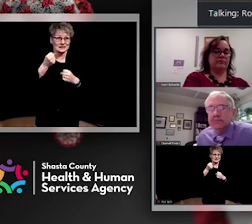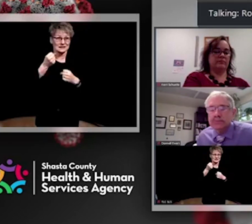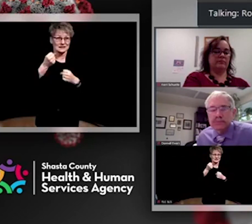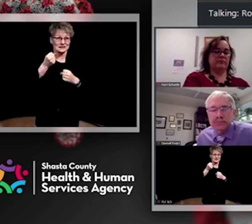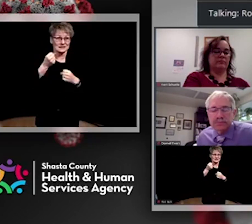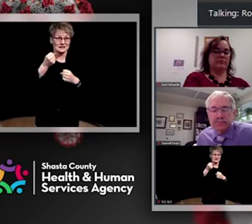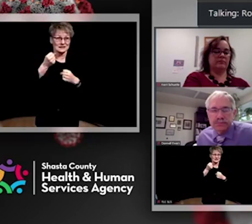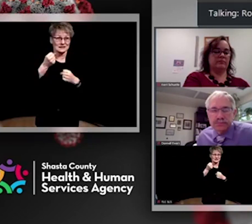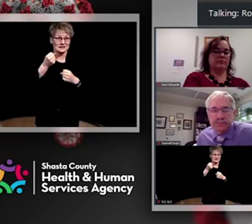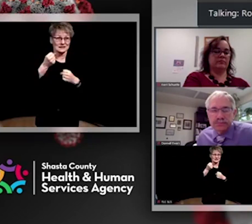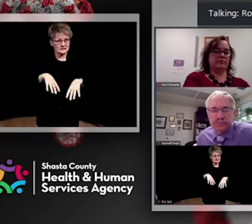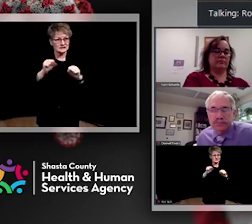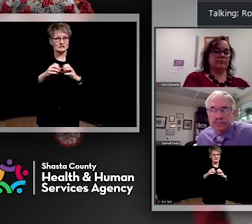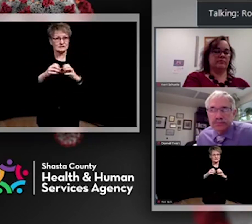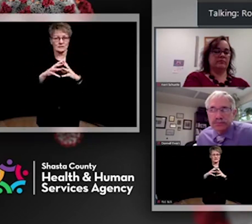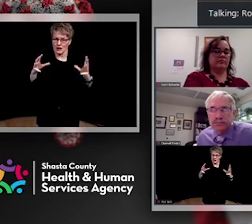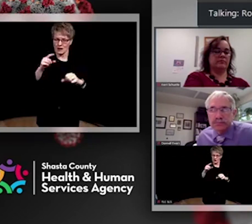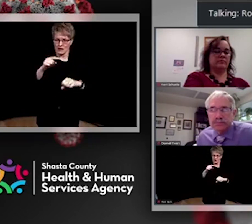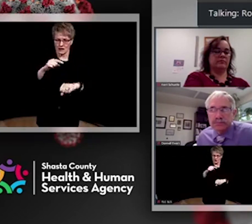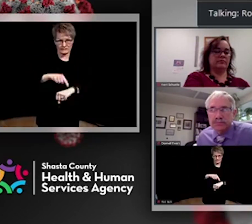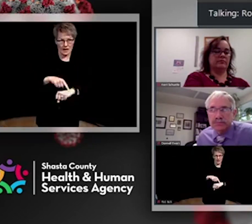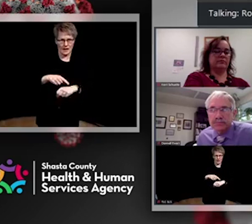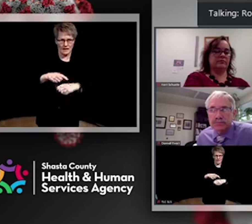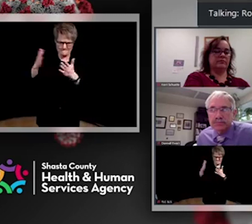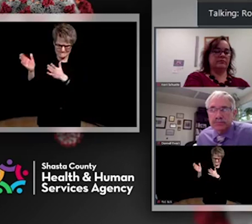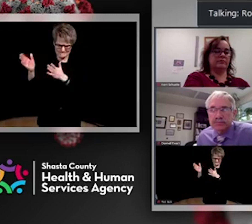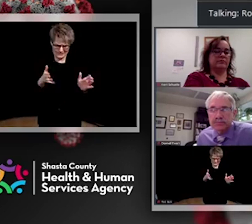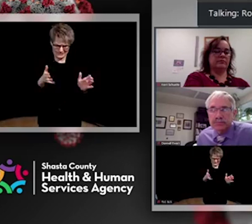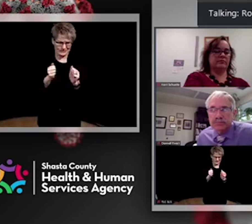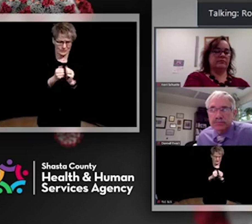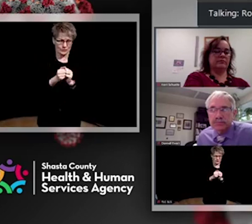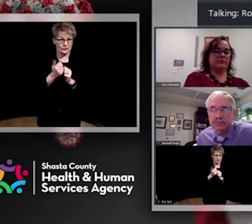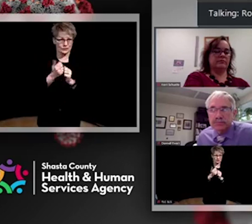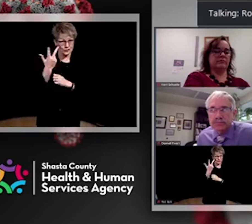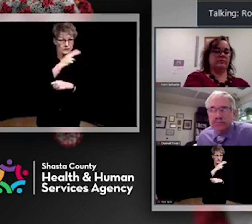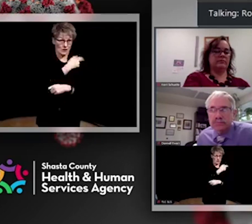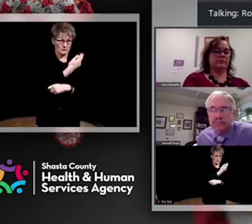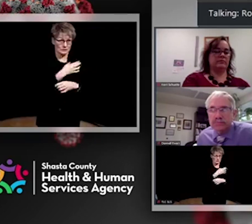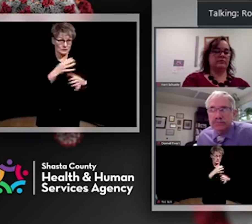with the county, with the other two hospitals, preparing kind of for this moment.